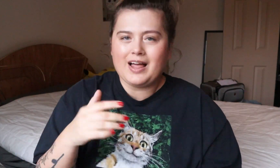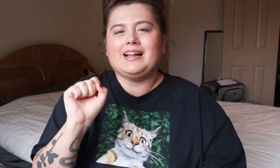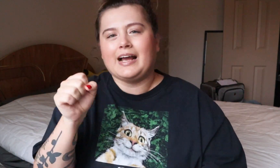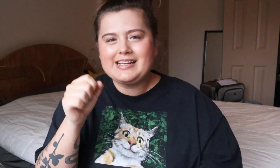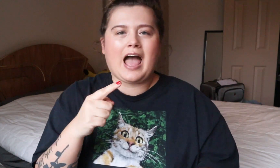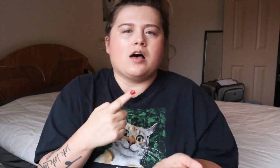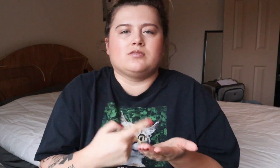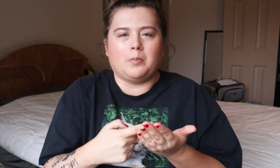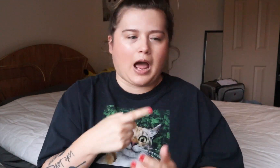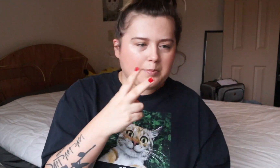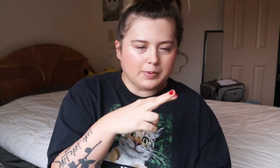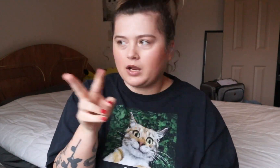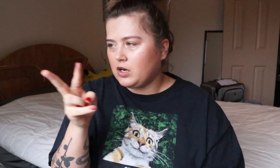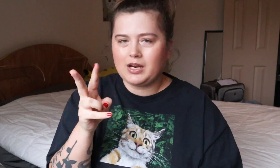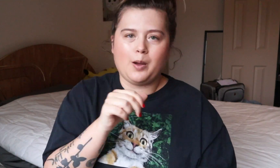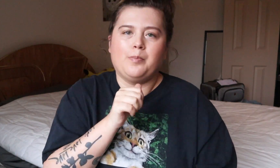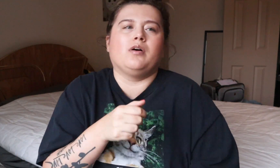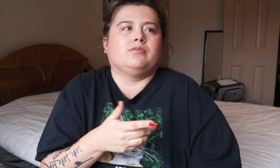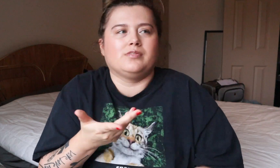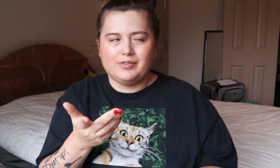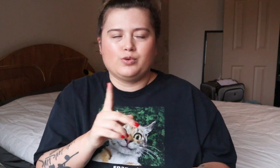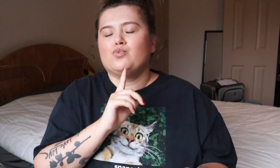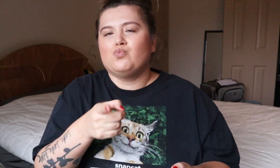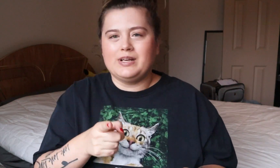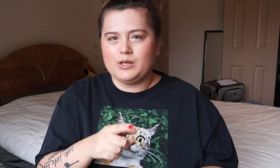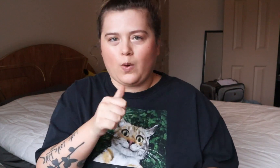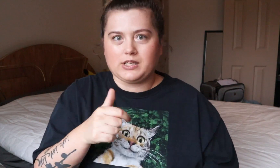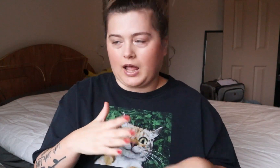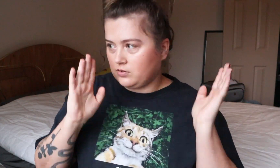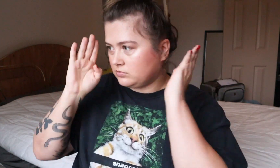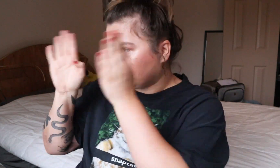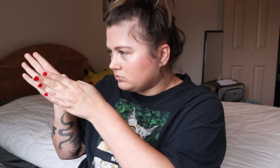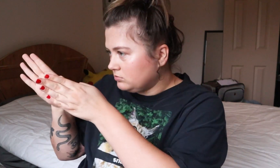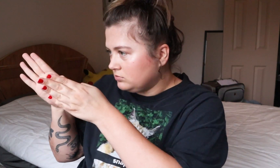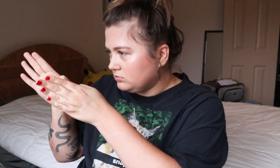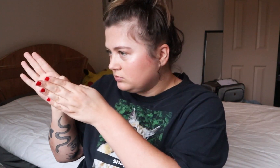Yes, he looked back and forth a few times, but he wasn't so focused on Paris.